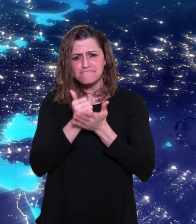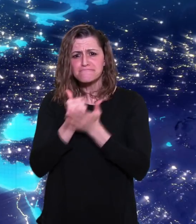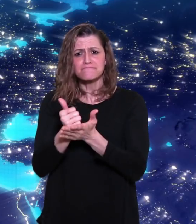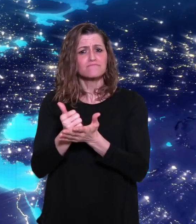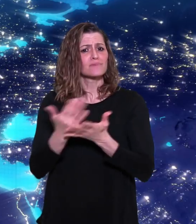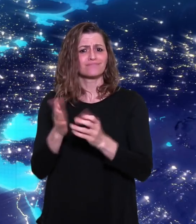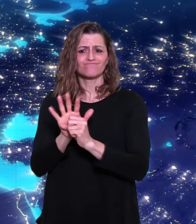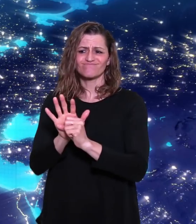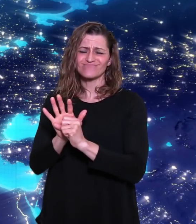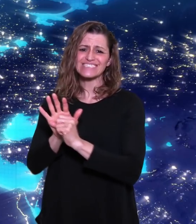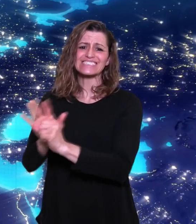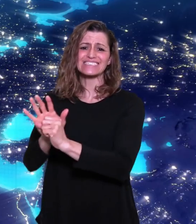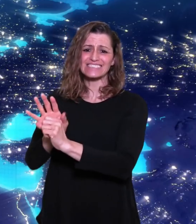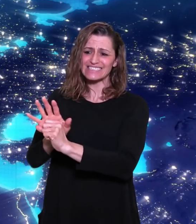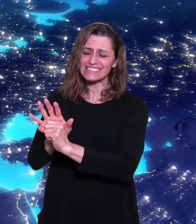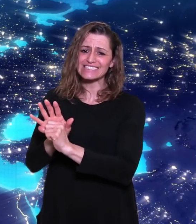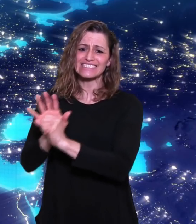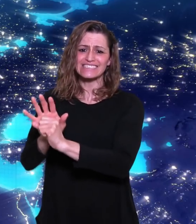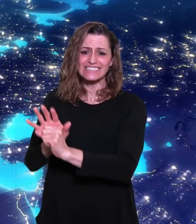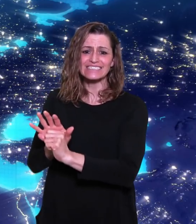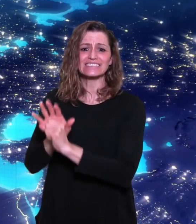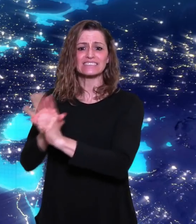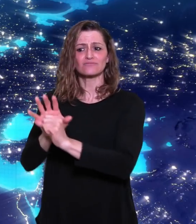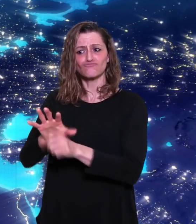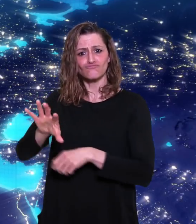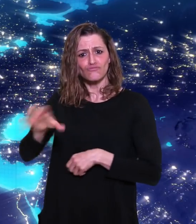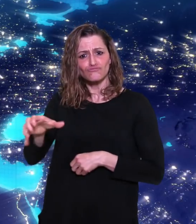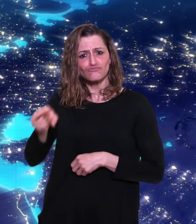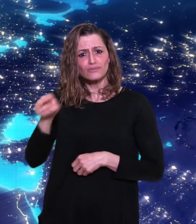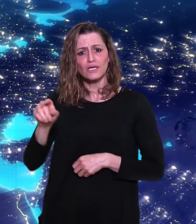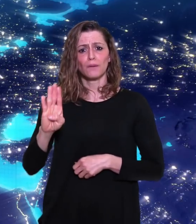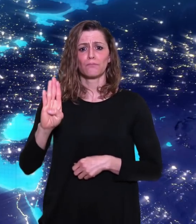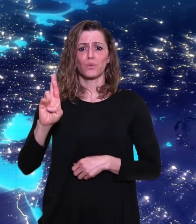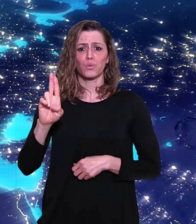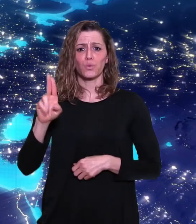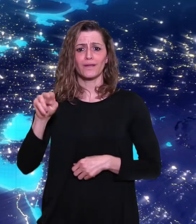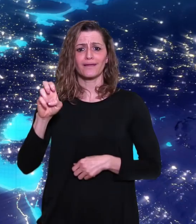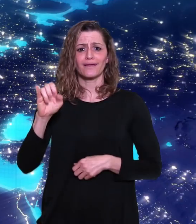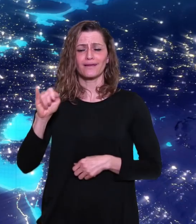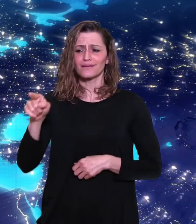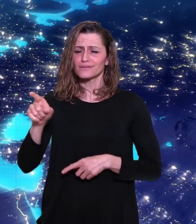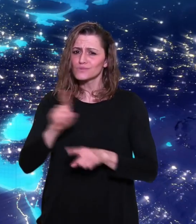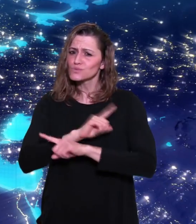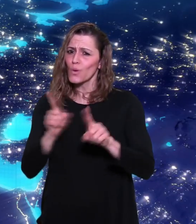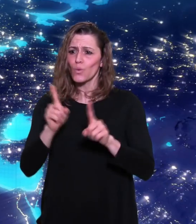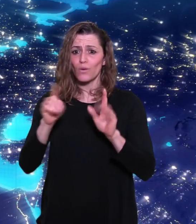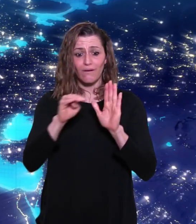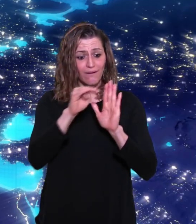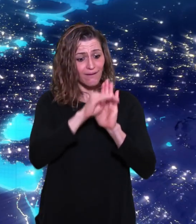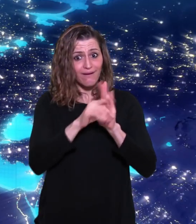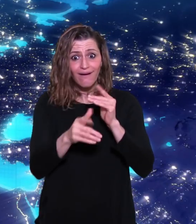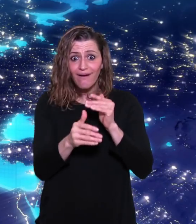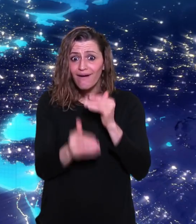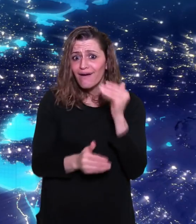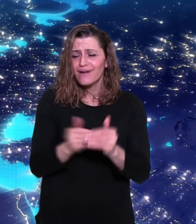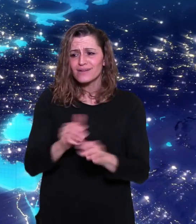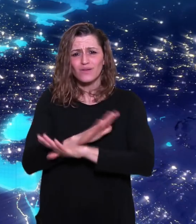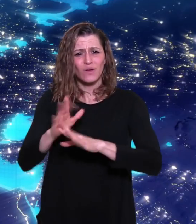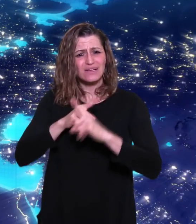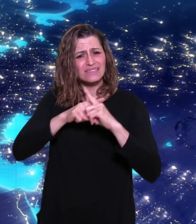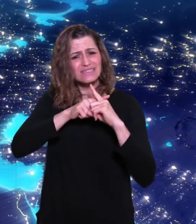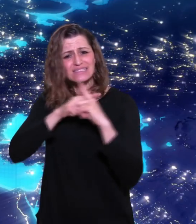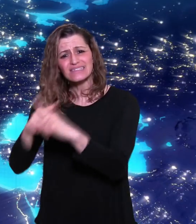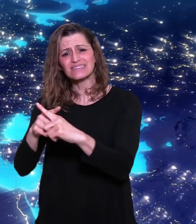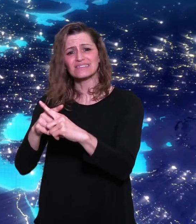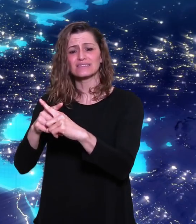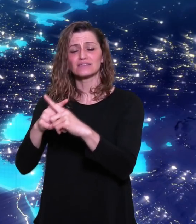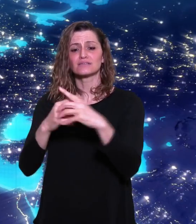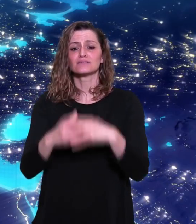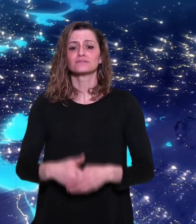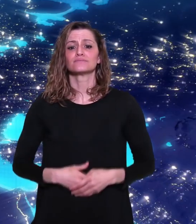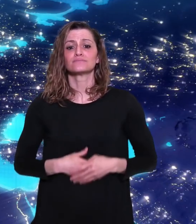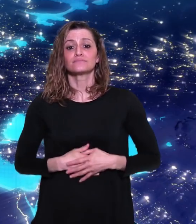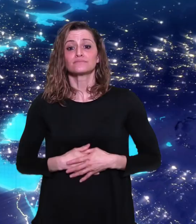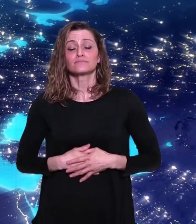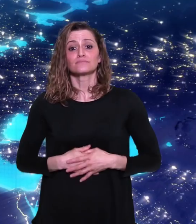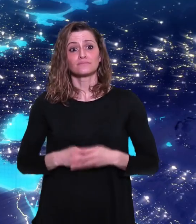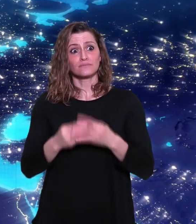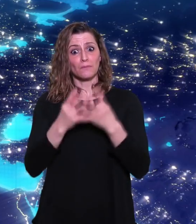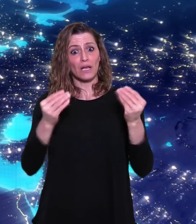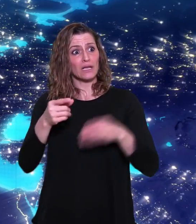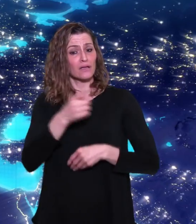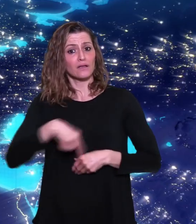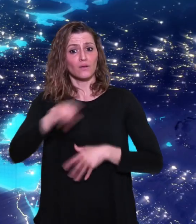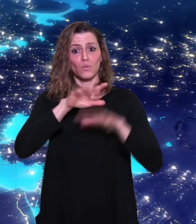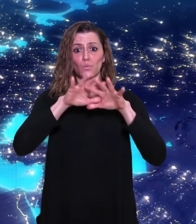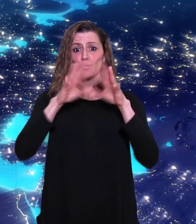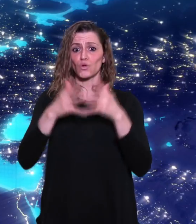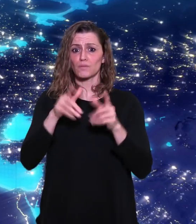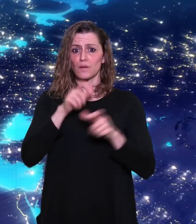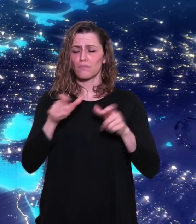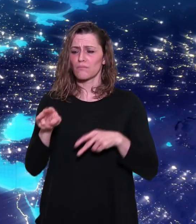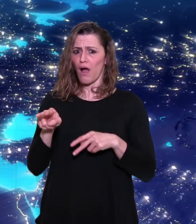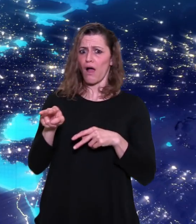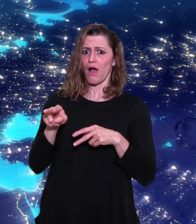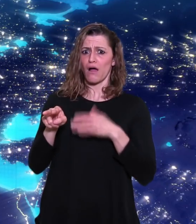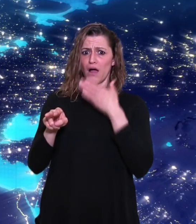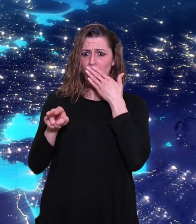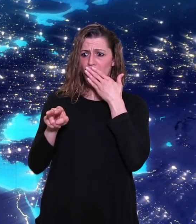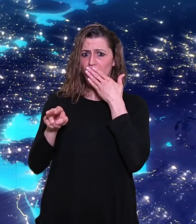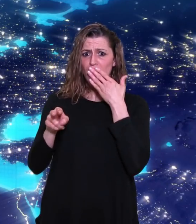Many people in the world are calling Brunei’s penalty for